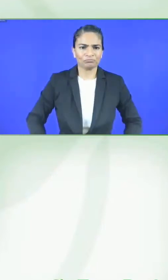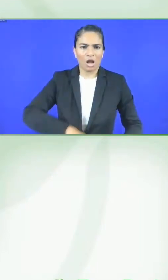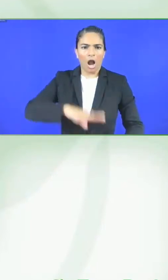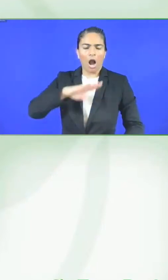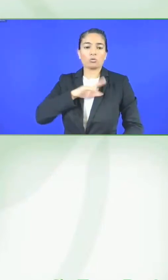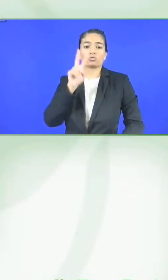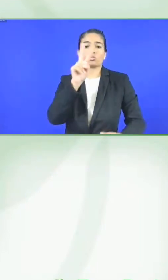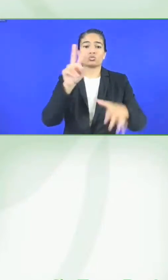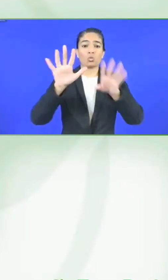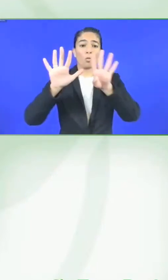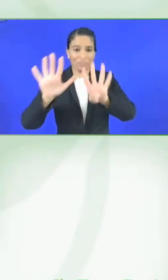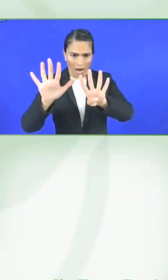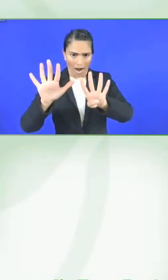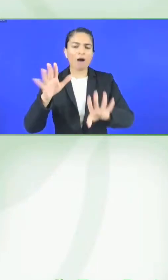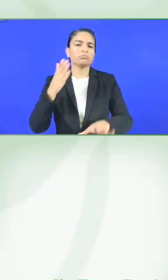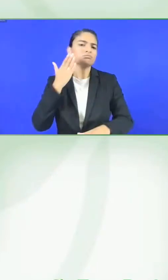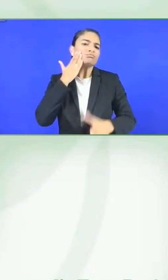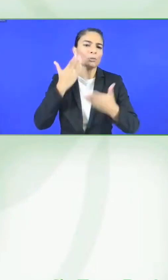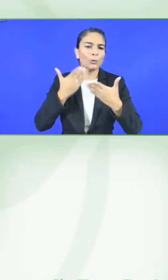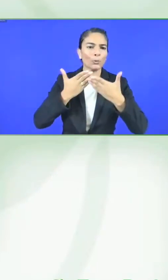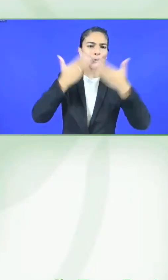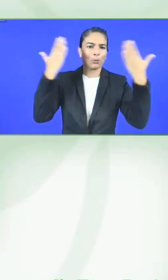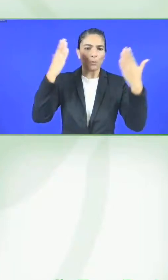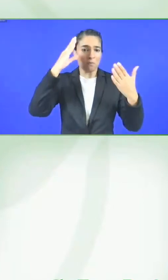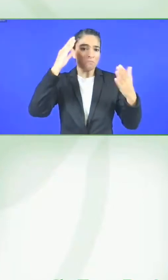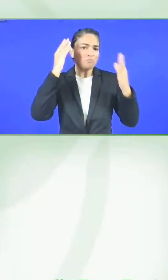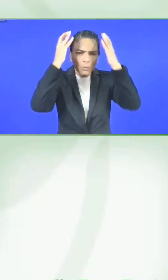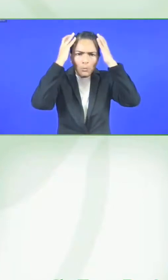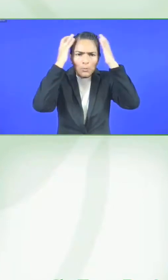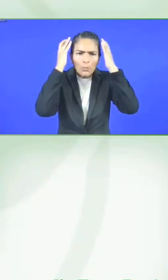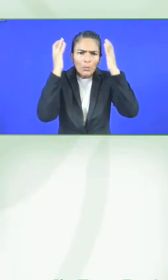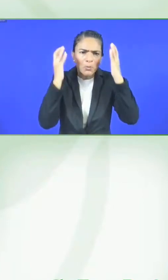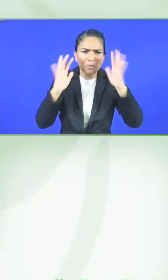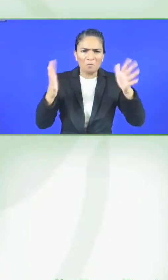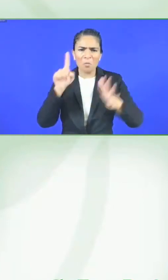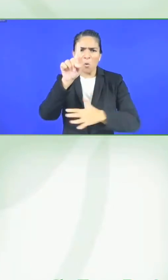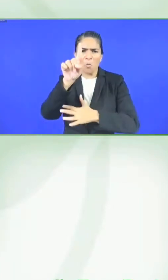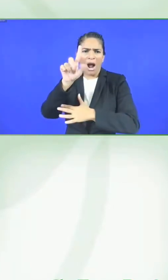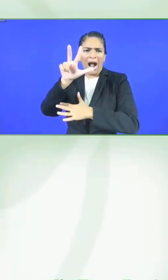tall and I like hamburgers which shows when I stand up.